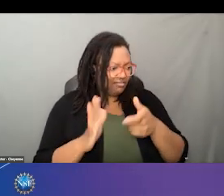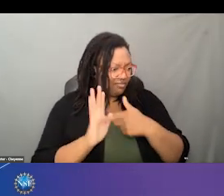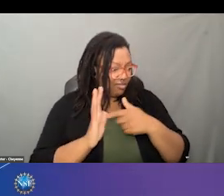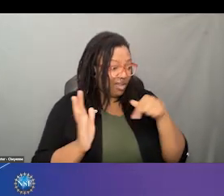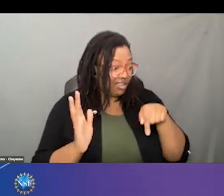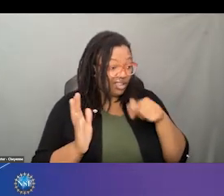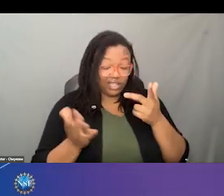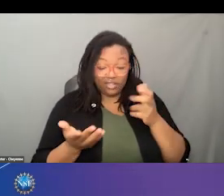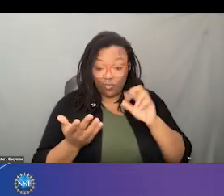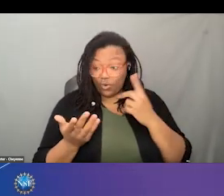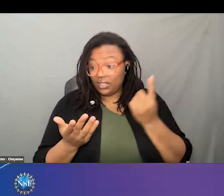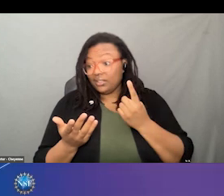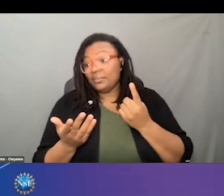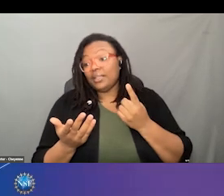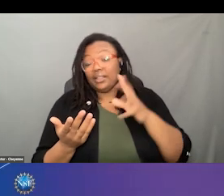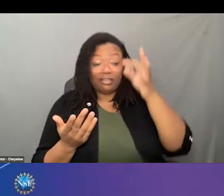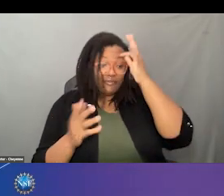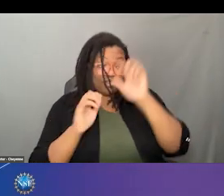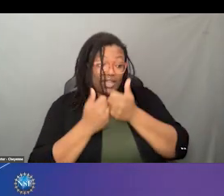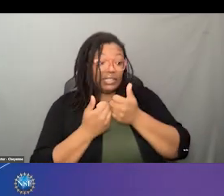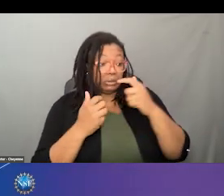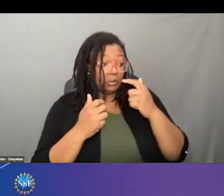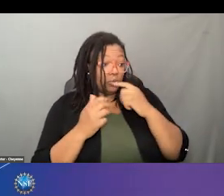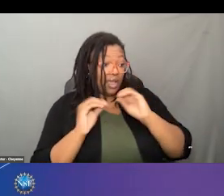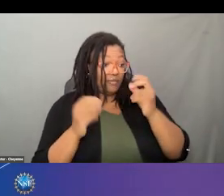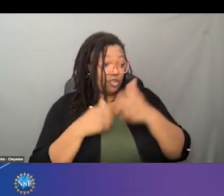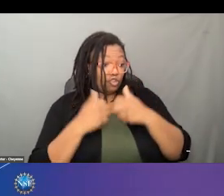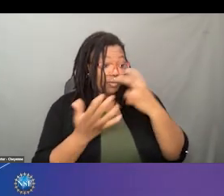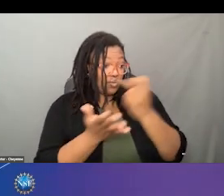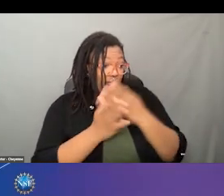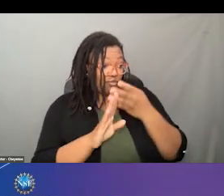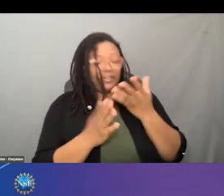And is this something that the federal agency would have no trouble with approving?